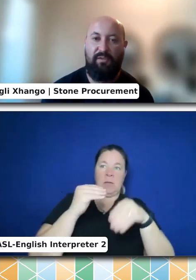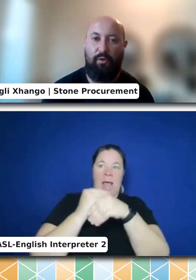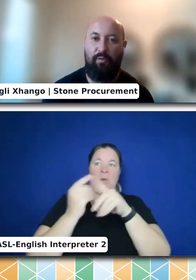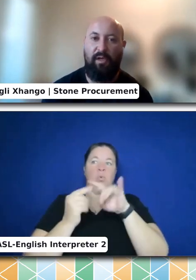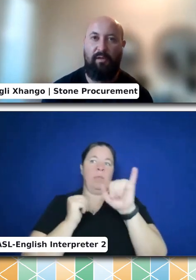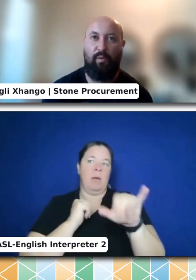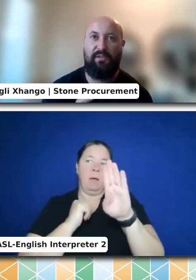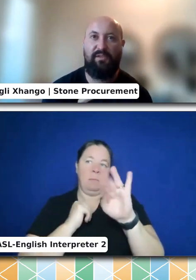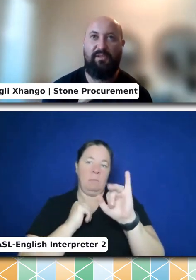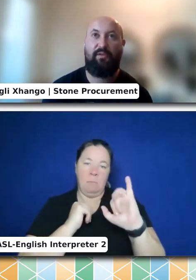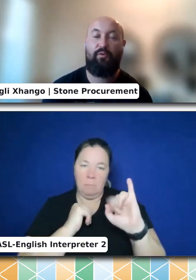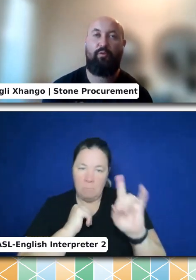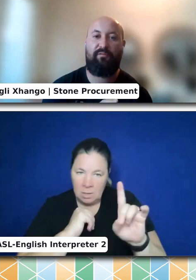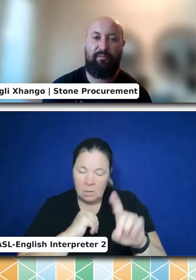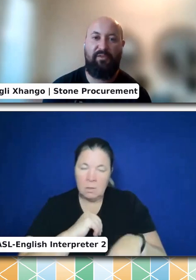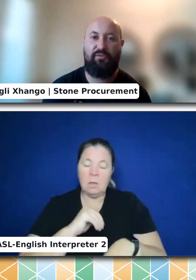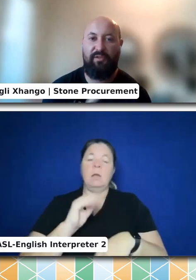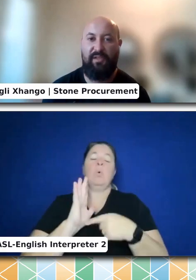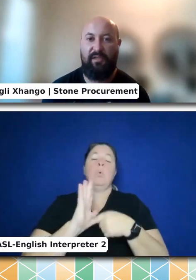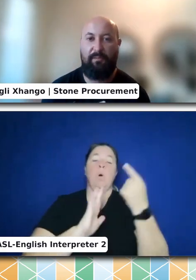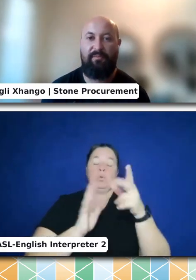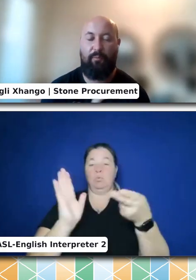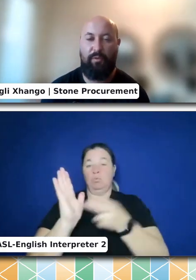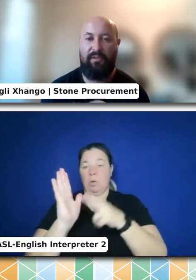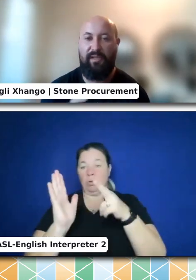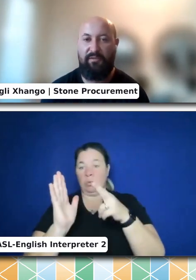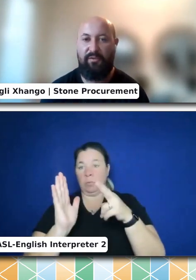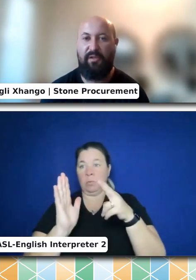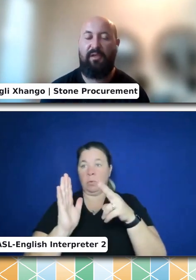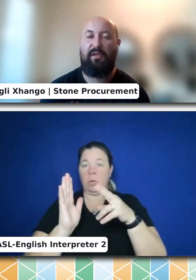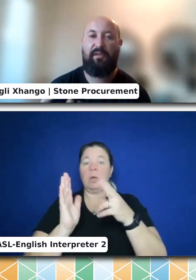So, uh, once you register and sign up for the tender.